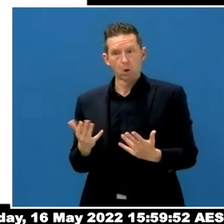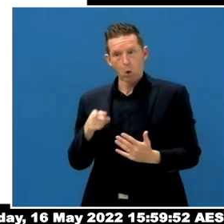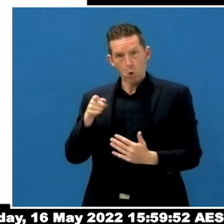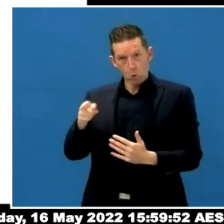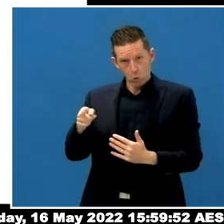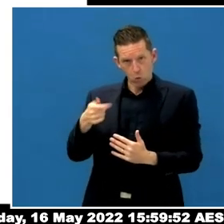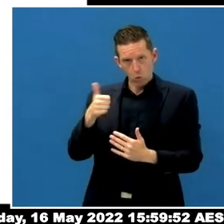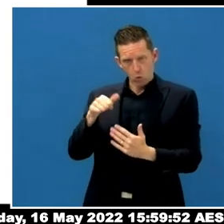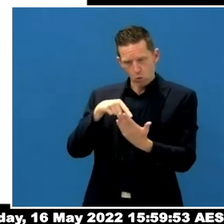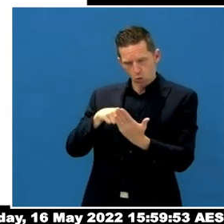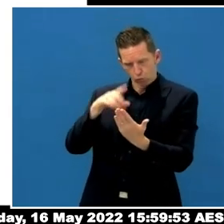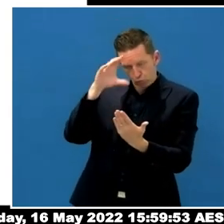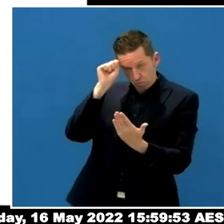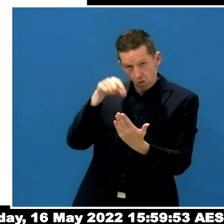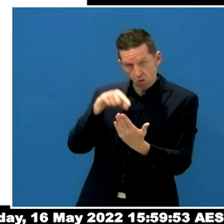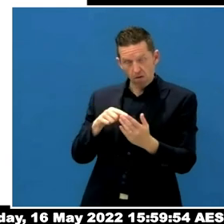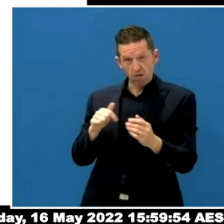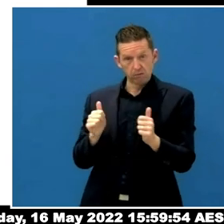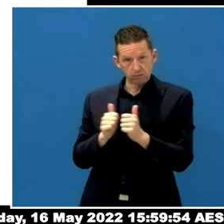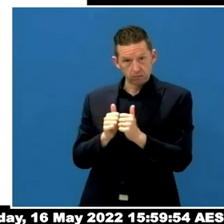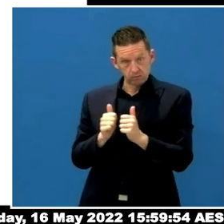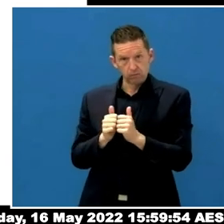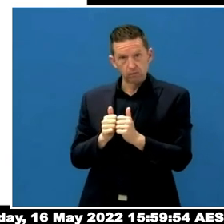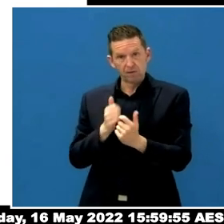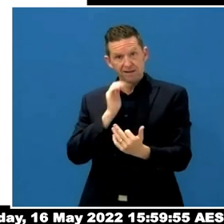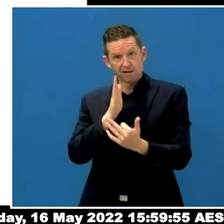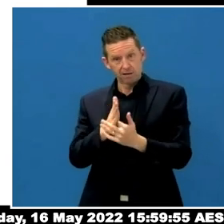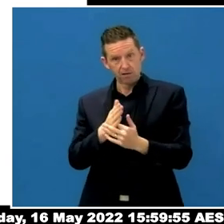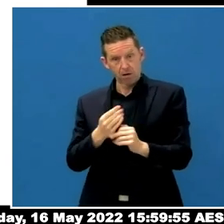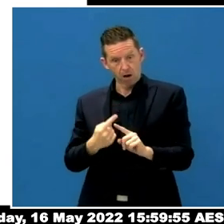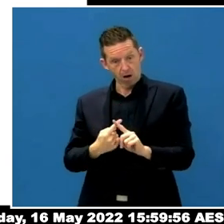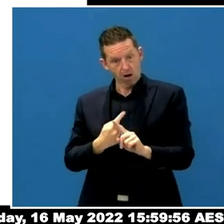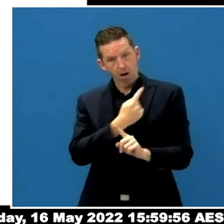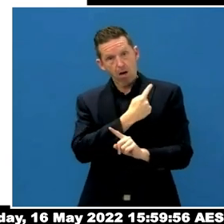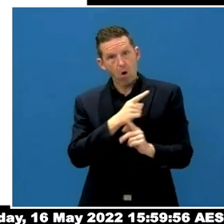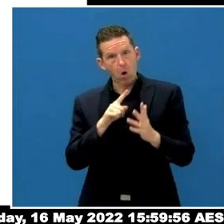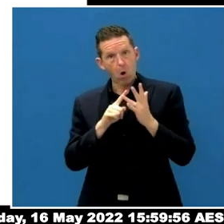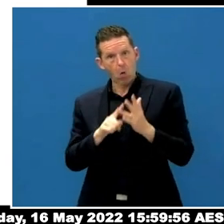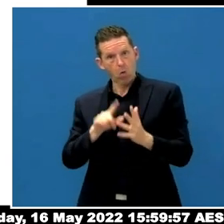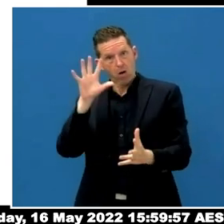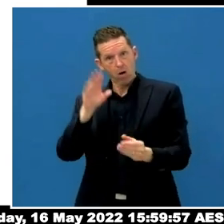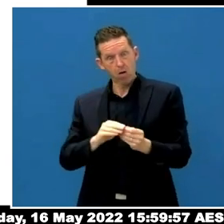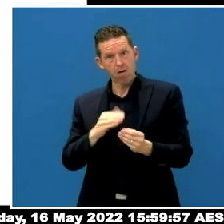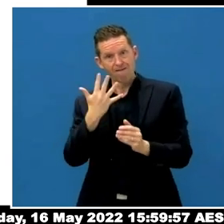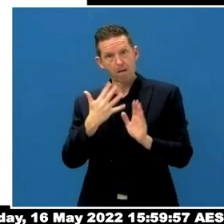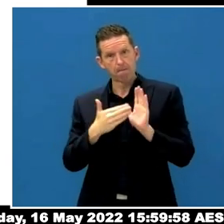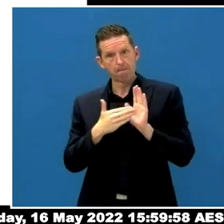was sent with five months' worth of those fees? Yes. MR FOGARTY: Alright.